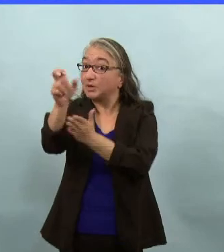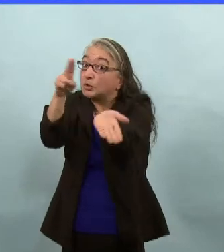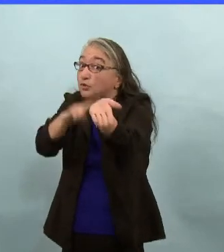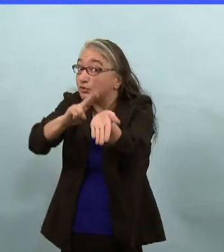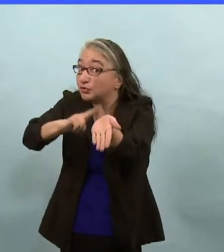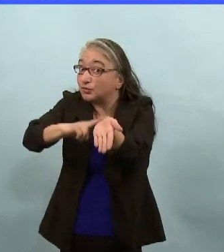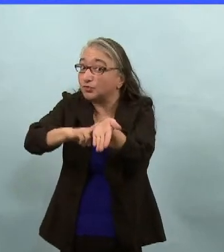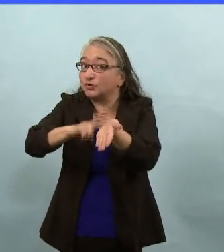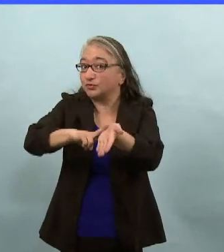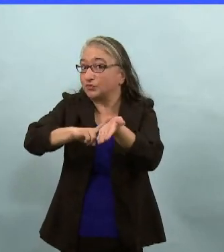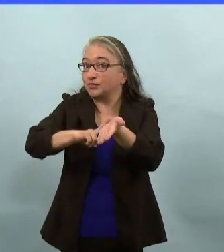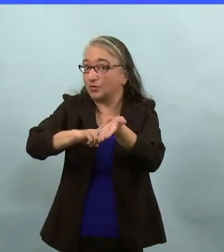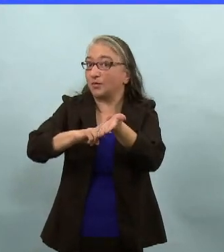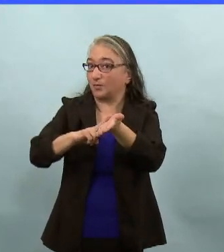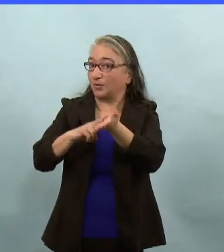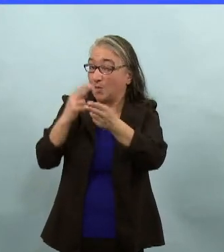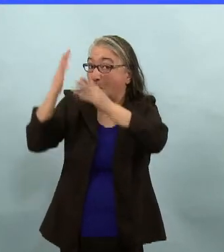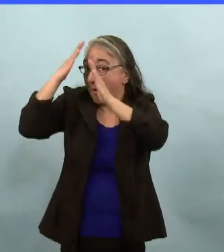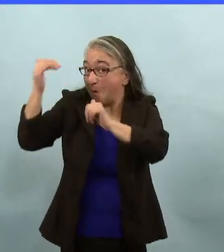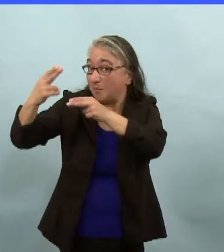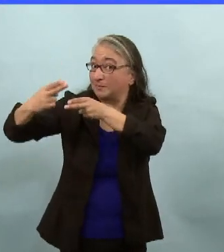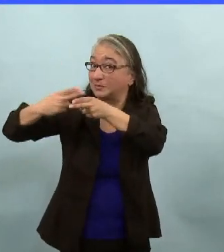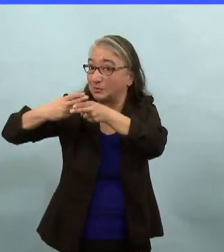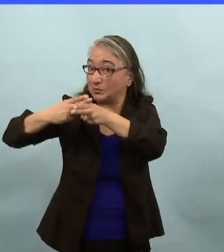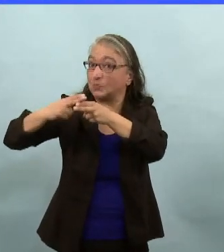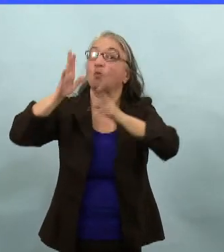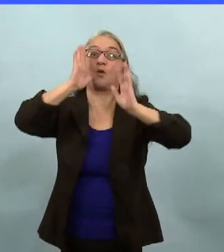in the front lines and that's why we're working diligently with the manitoba nurses union to